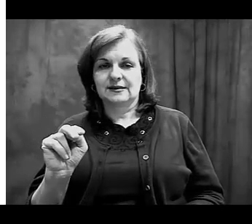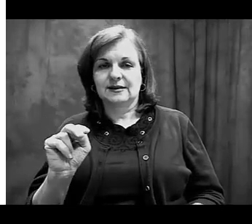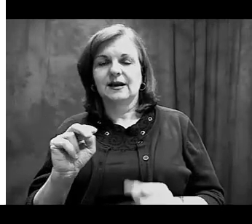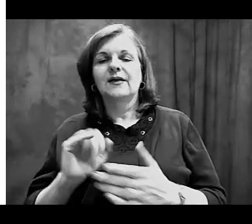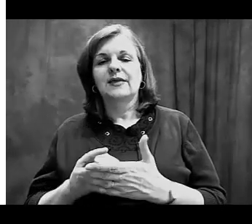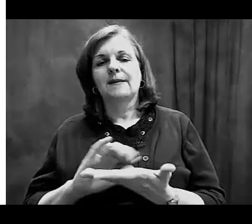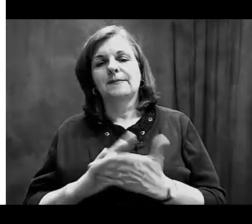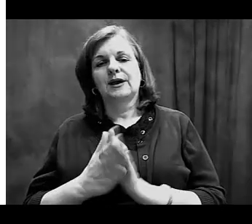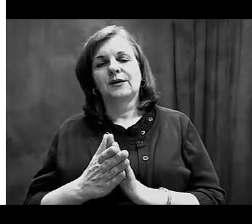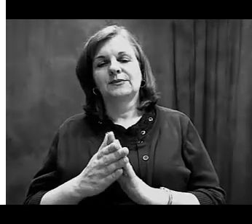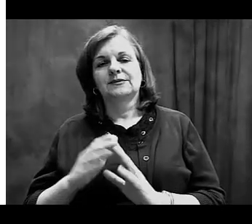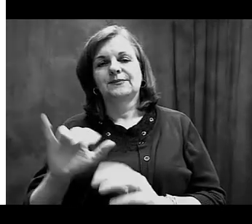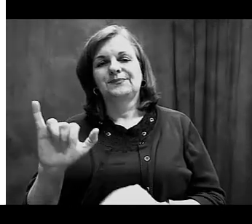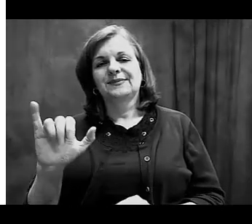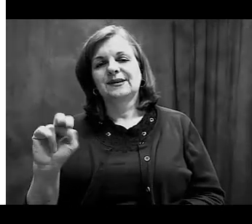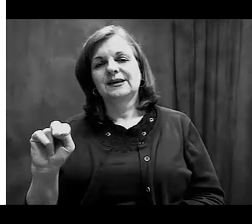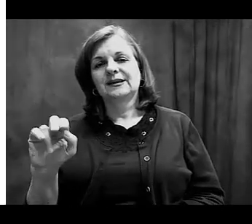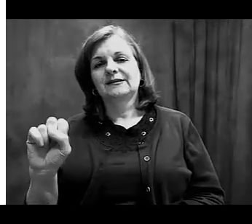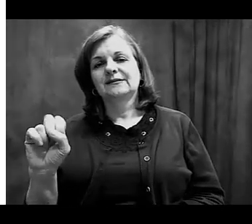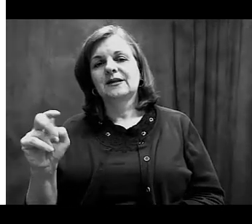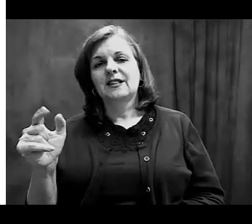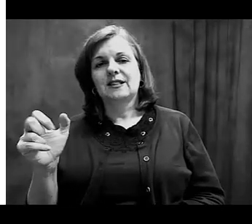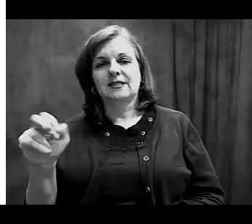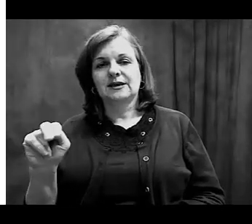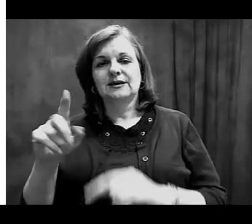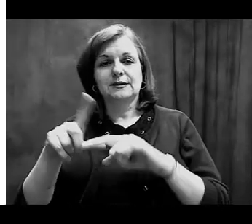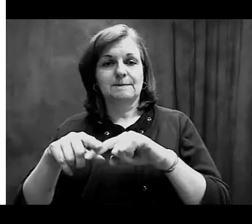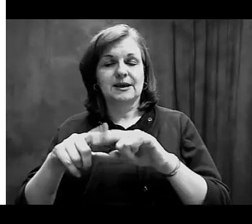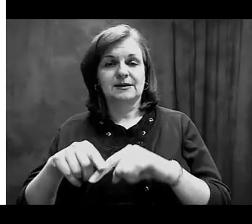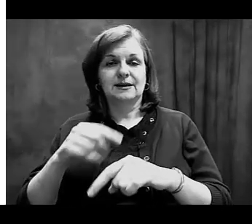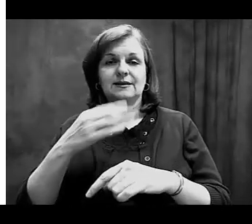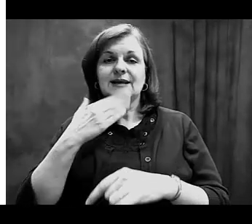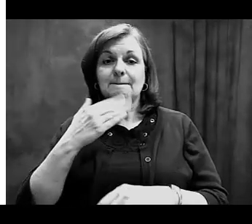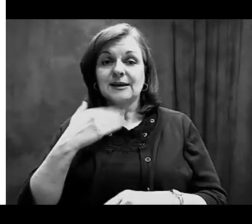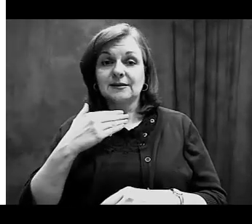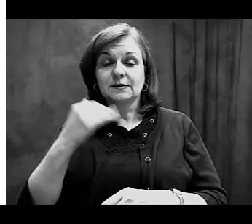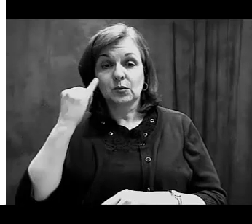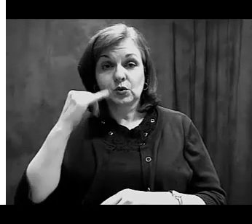what we call "insulin dependent diabetes" which means that if you